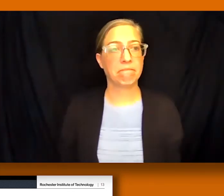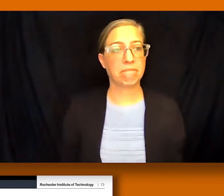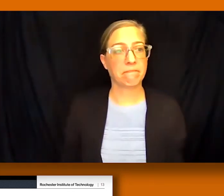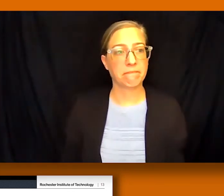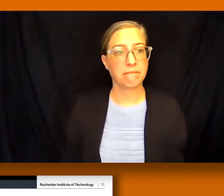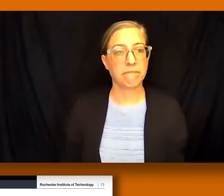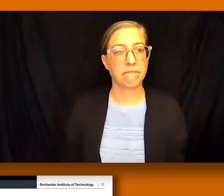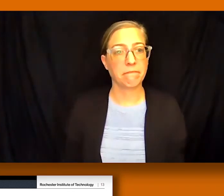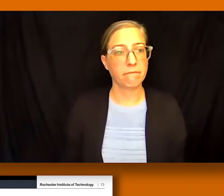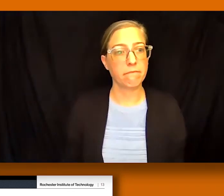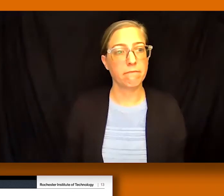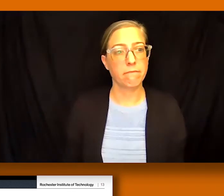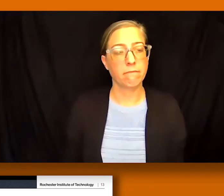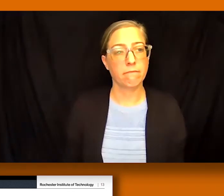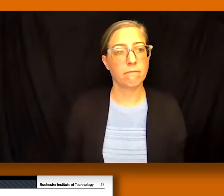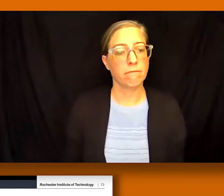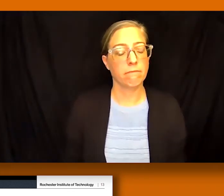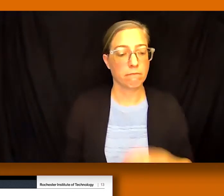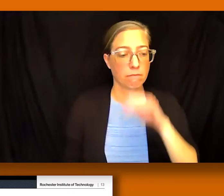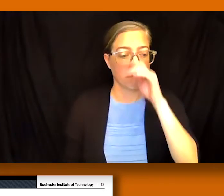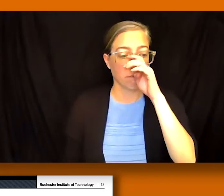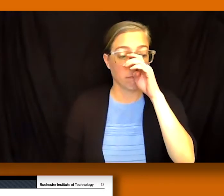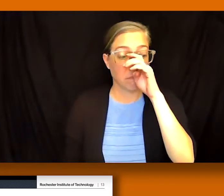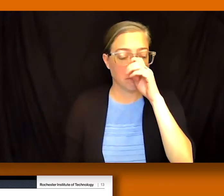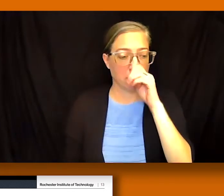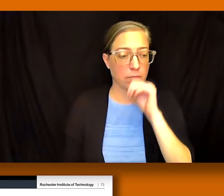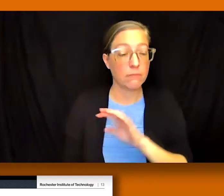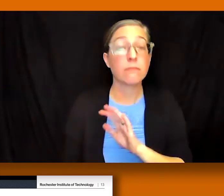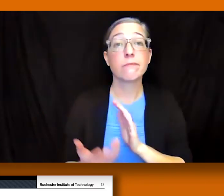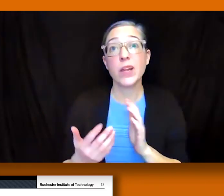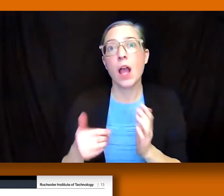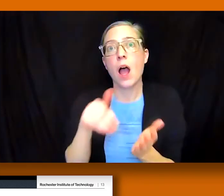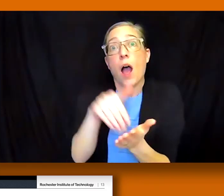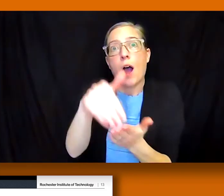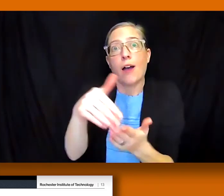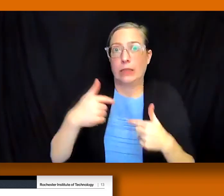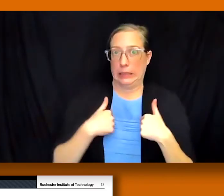Uh, many times I'll work directly with their sponsored research office.